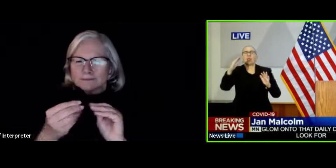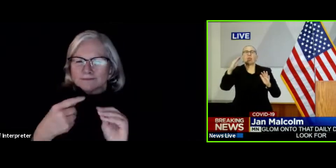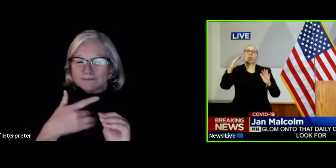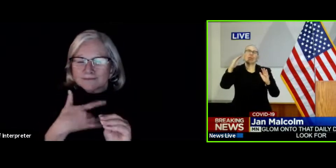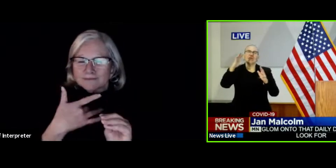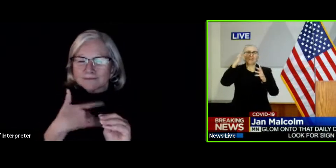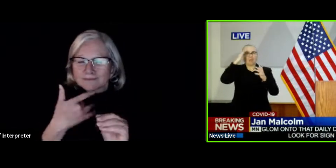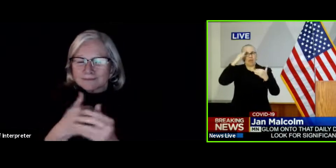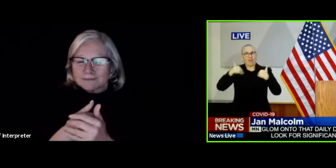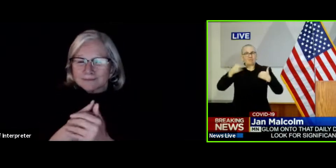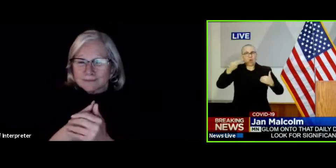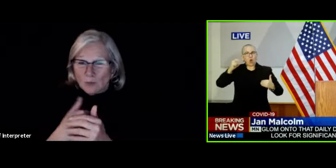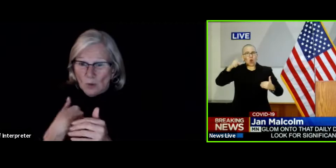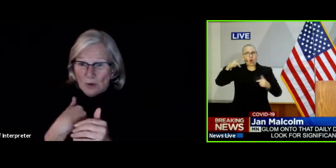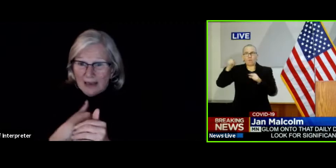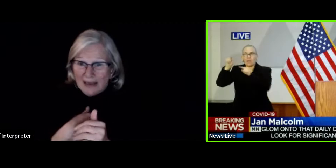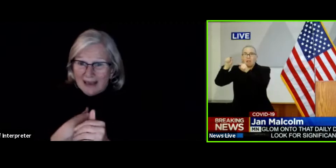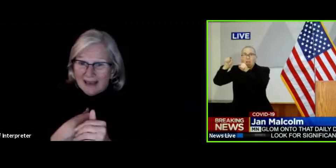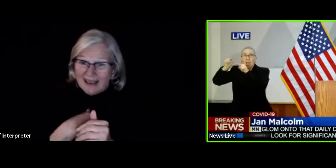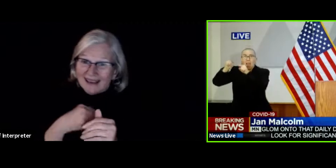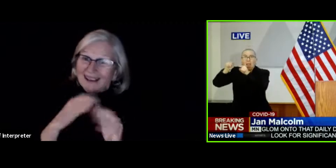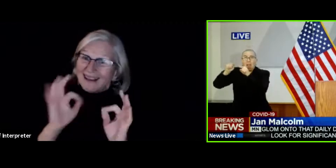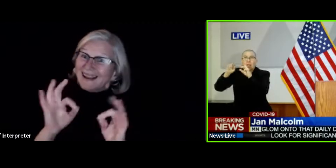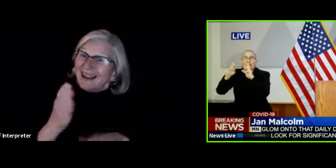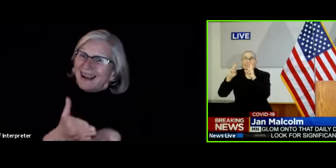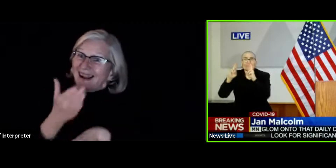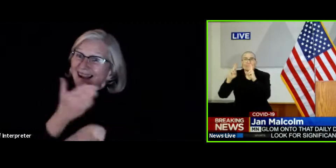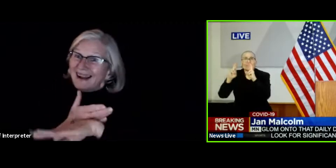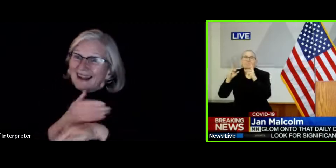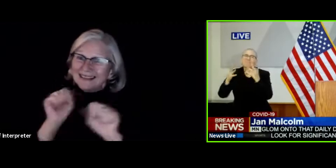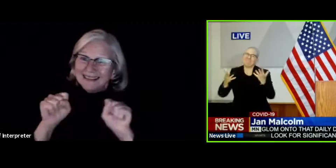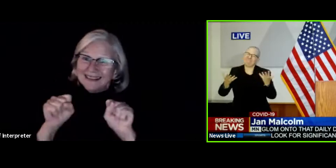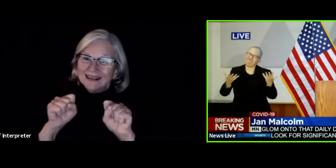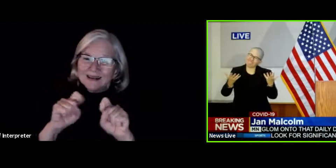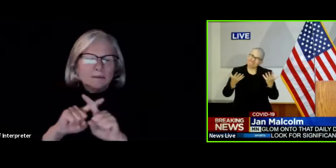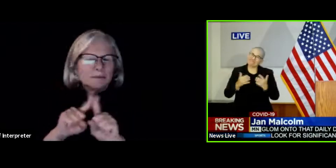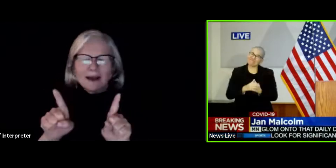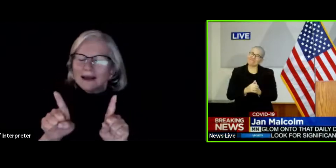AND WE'RE ALSO EAGER TO SEE THAT. WE DO NEEDS TO PUT EVERYTHING IN THE CONTEXT OF THE LONGER TERM